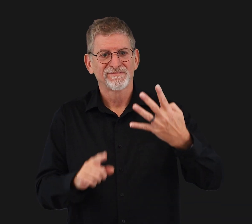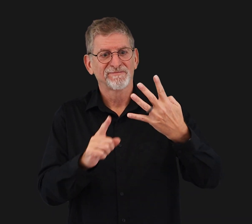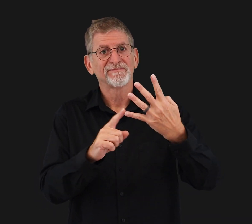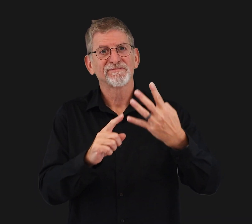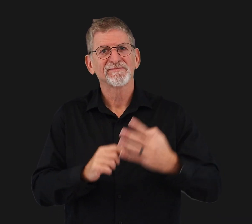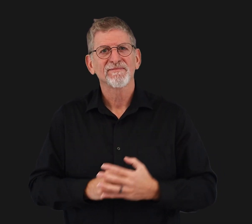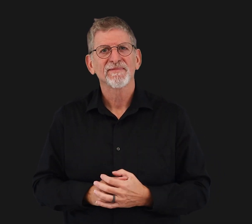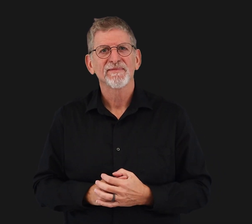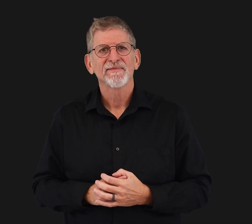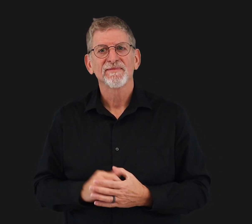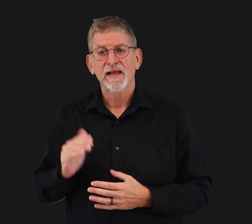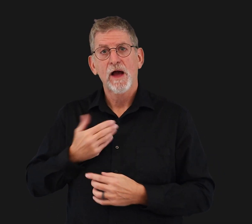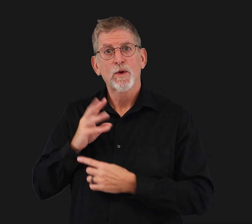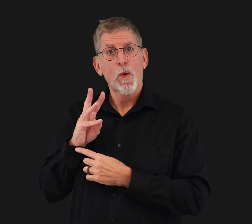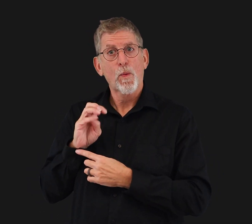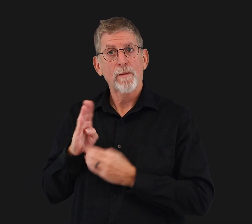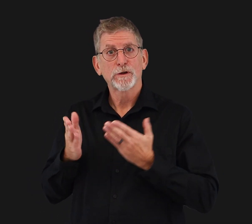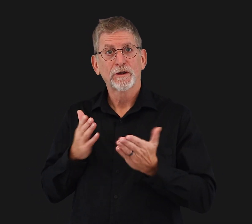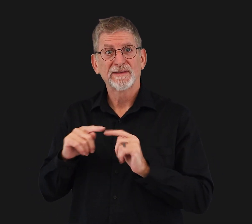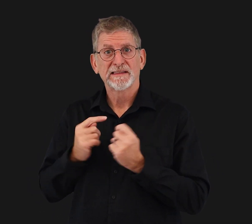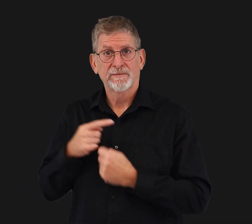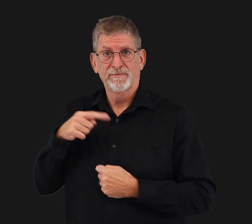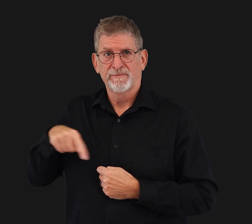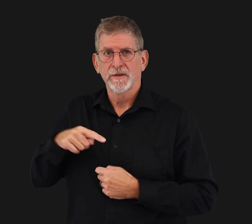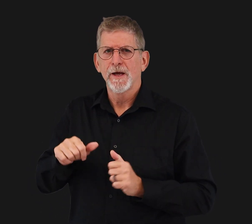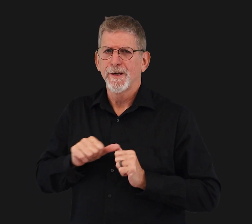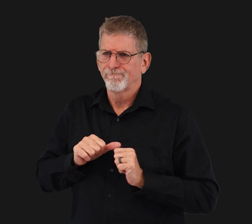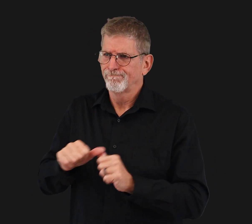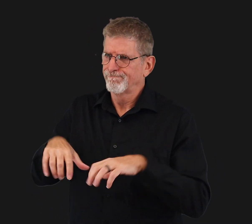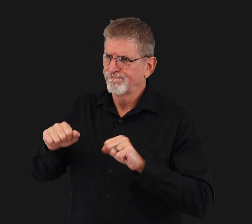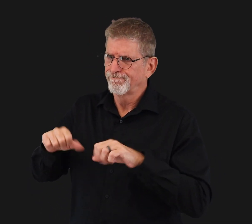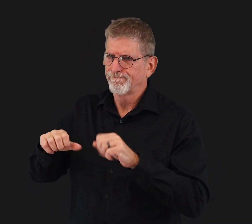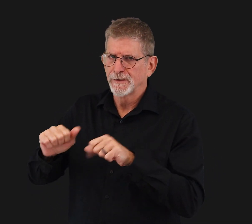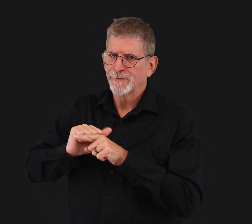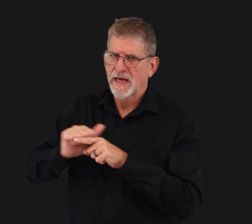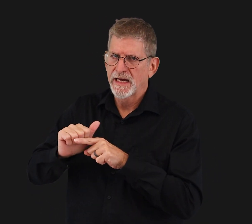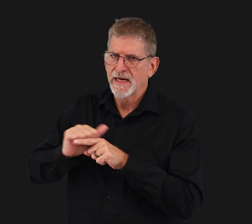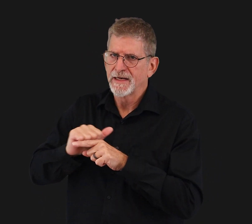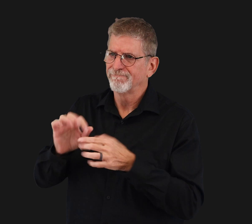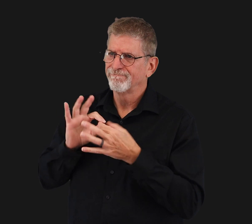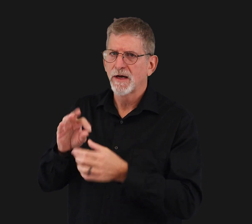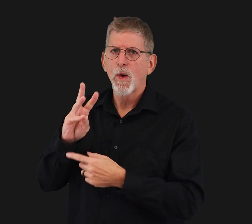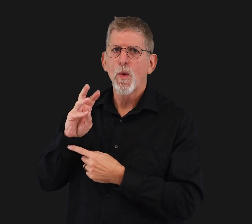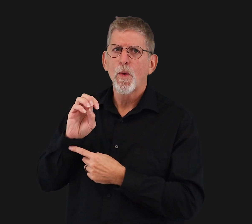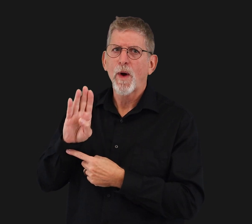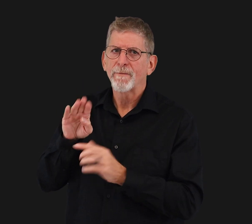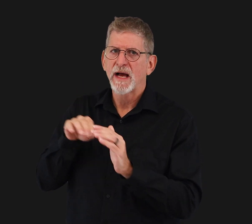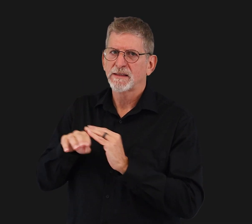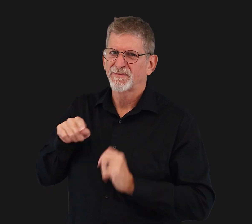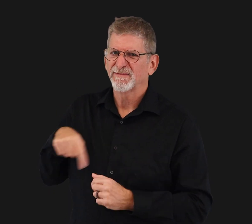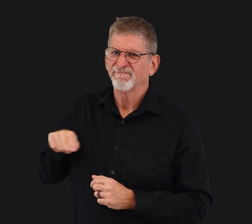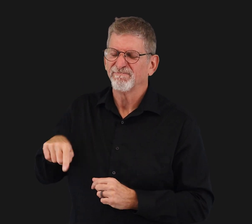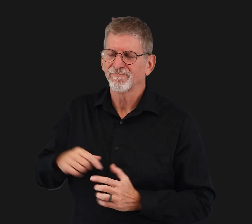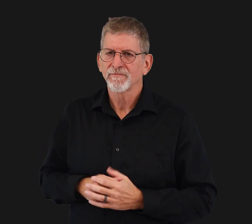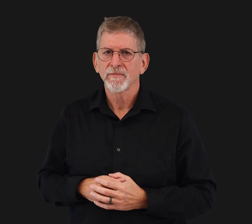• Our Web Services team members have continued taking training on Web accessibility.